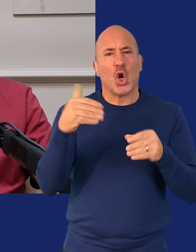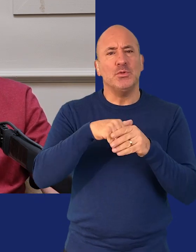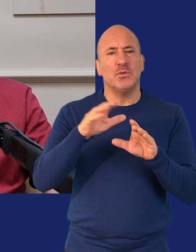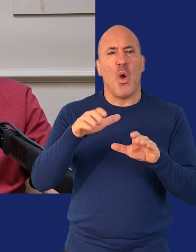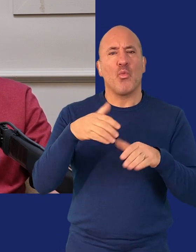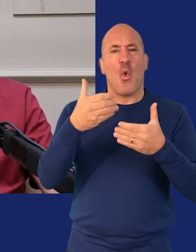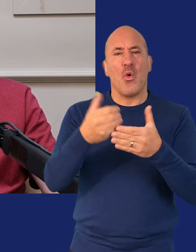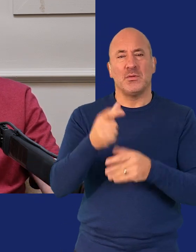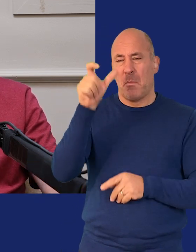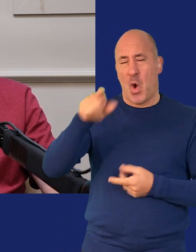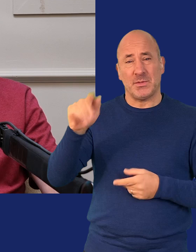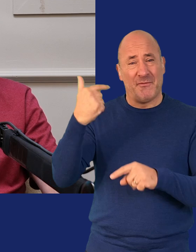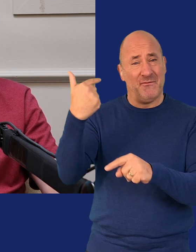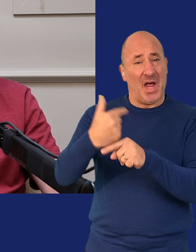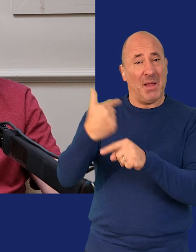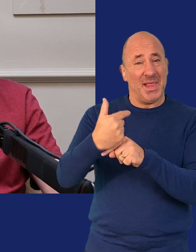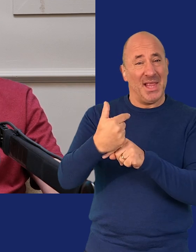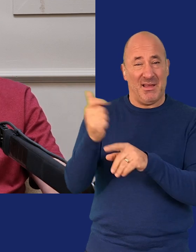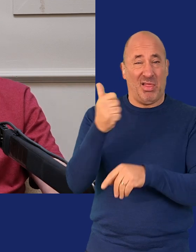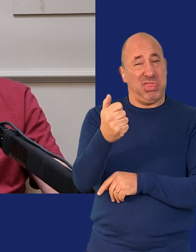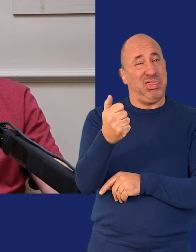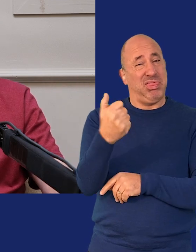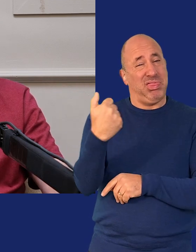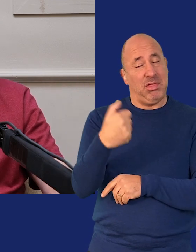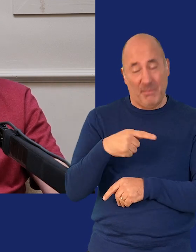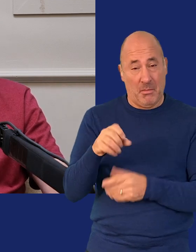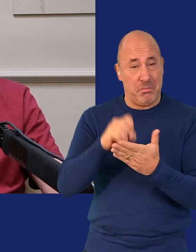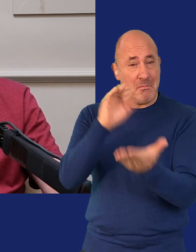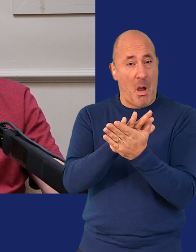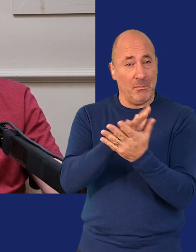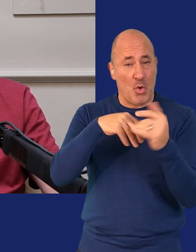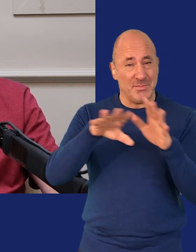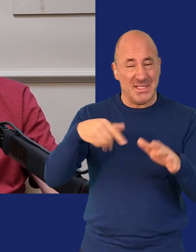They have an inclusion awards, and somebody was filming it. And they've stuck it on social media, which I didn't expect, so.